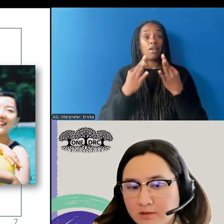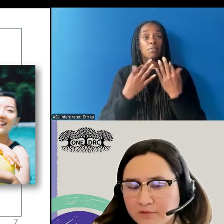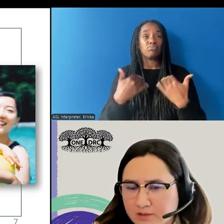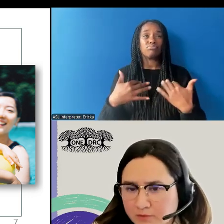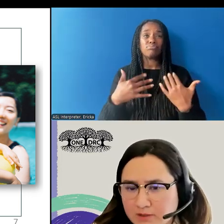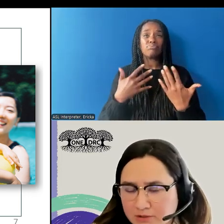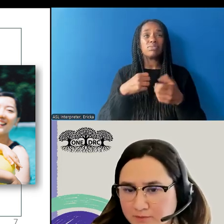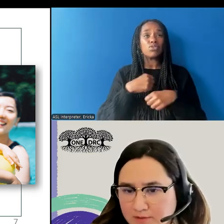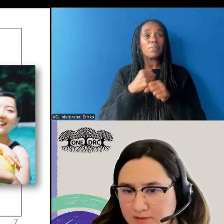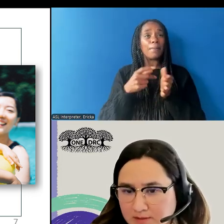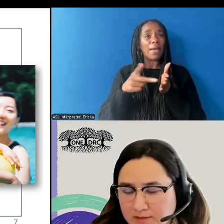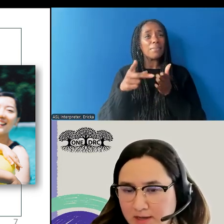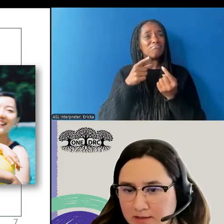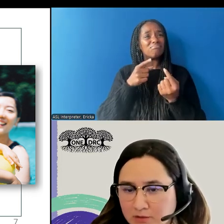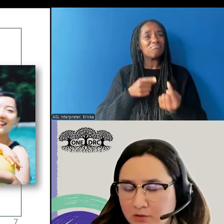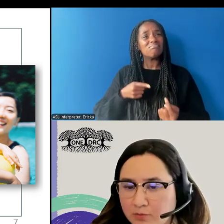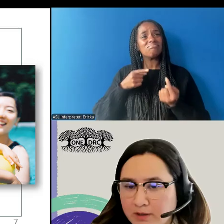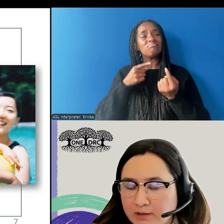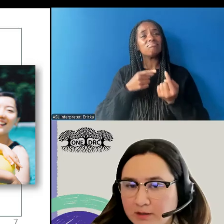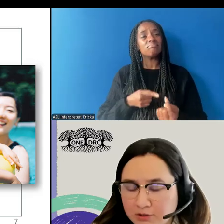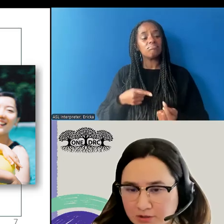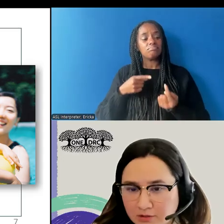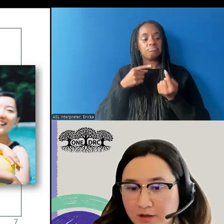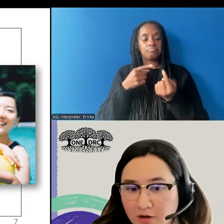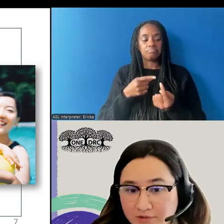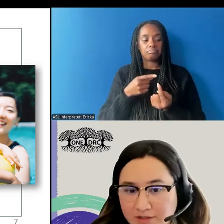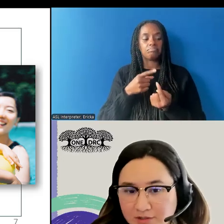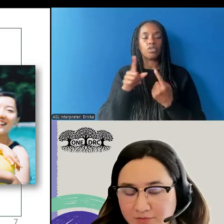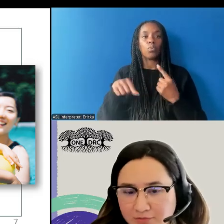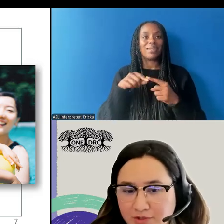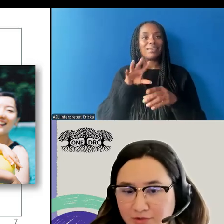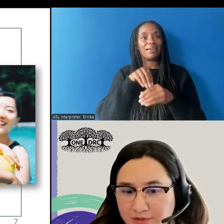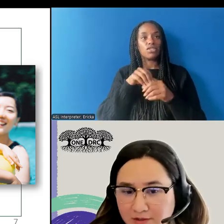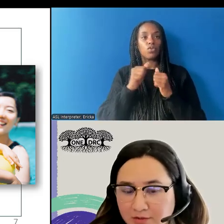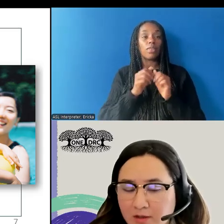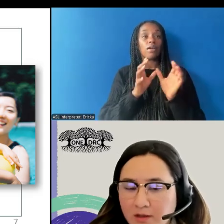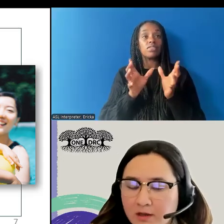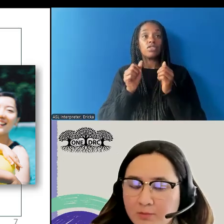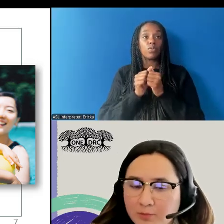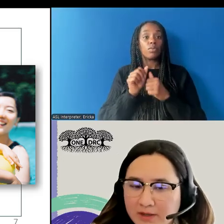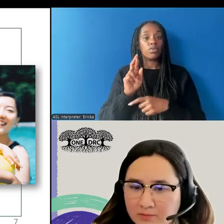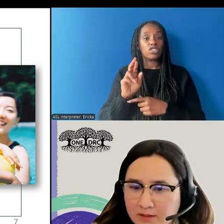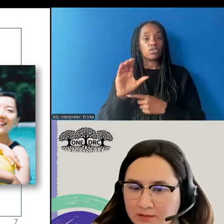For some of these services. And, you know, when engaging in conversations with the regional center about payment,